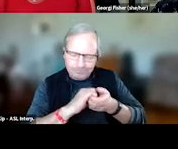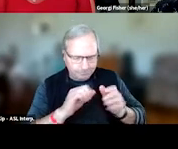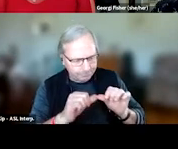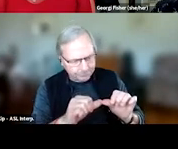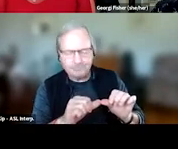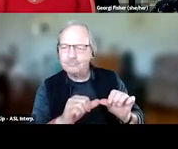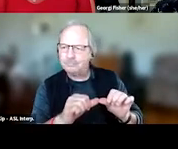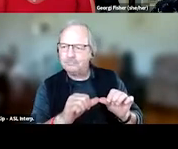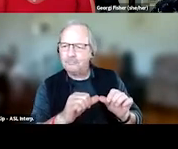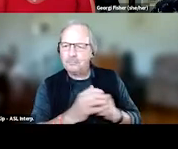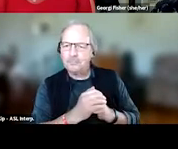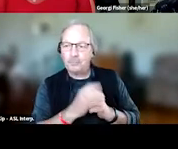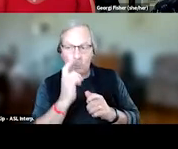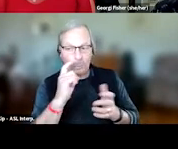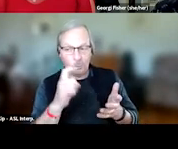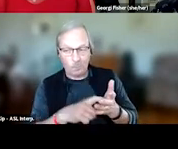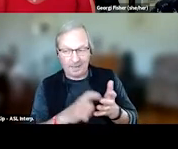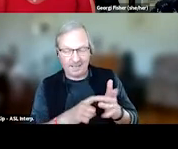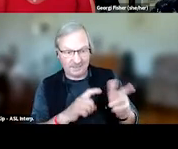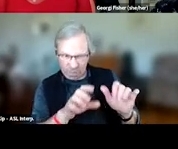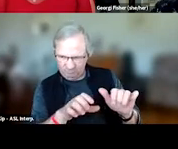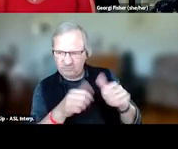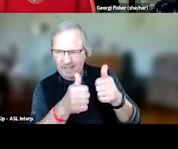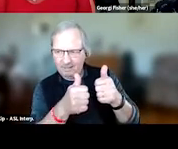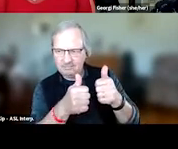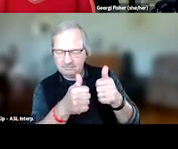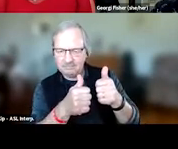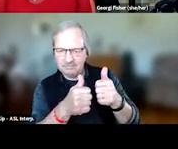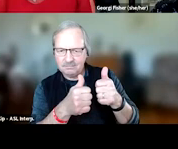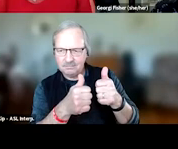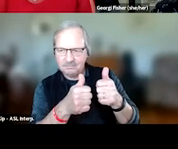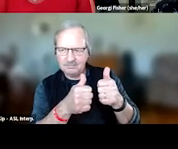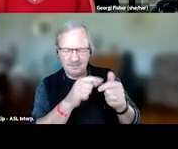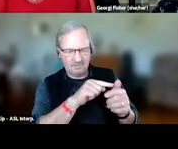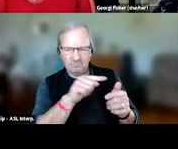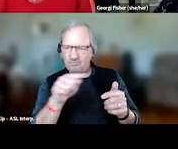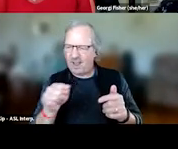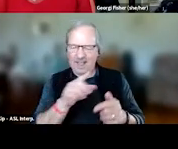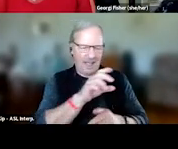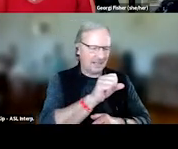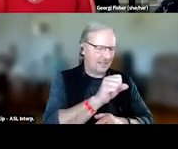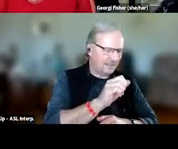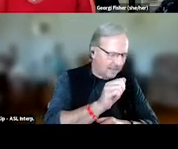You know, we recognize that there are challenges, you know, across the board, SSA, DDS, you know, workers in the field.